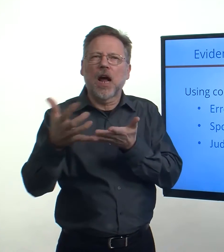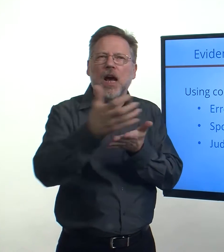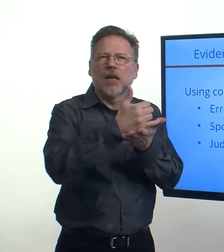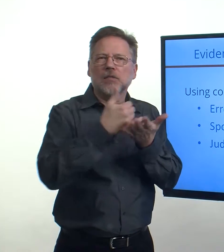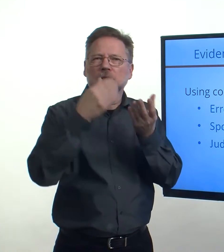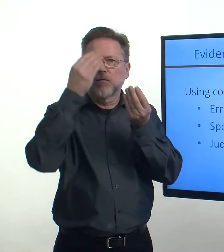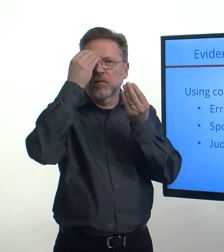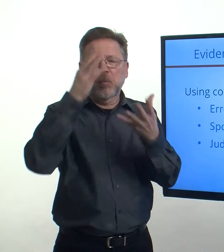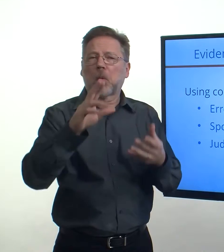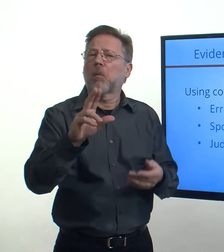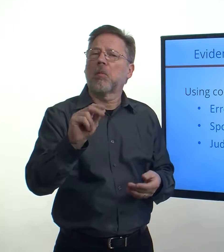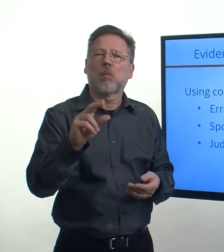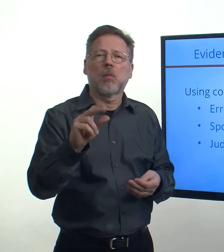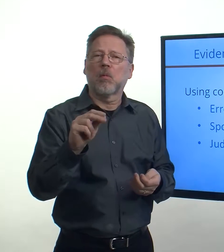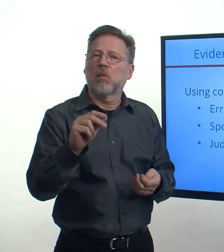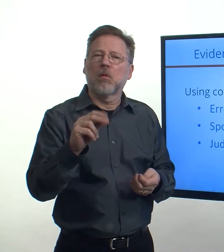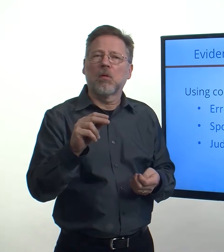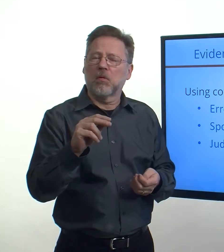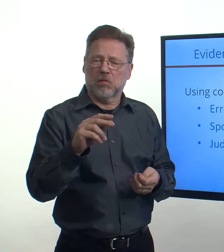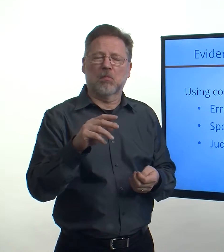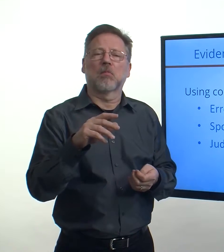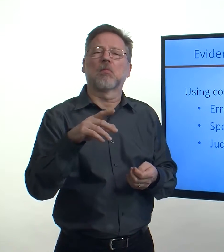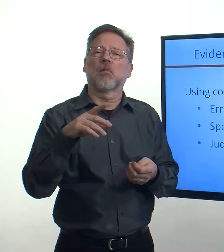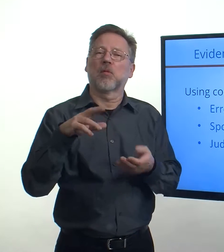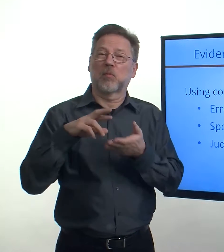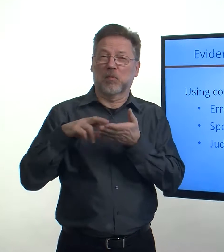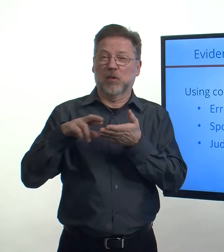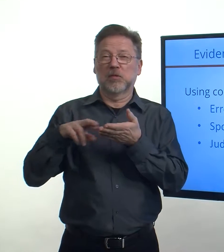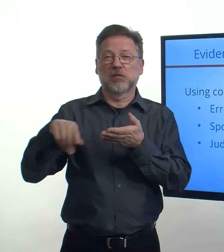gathering information.